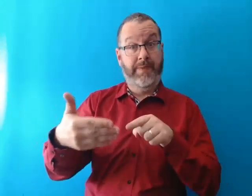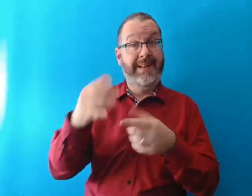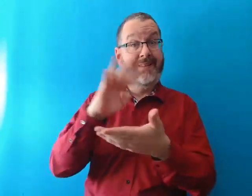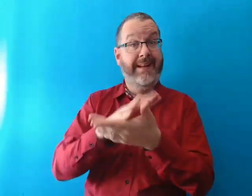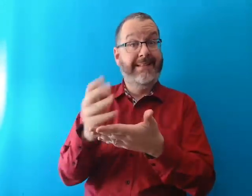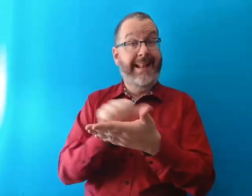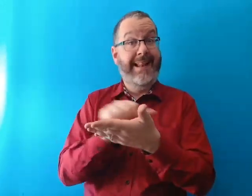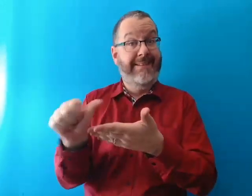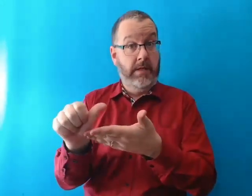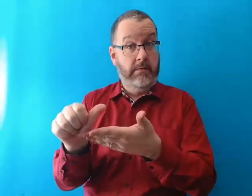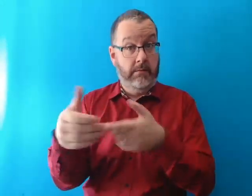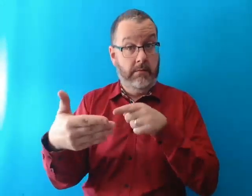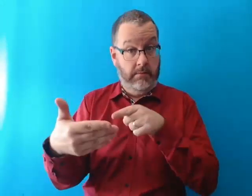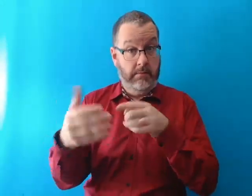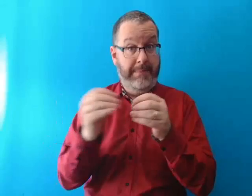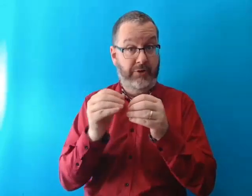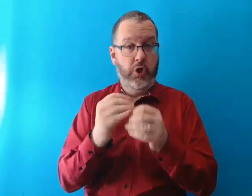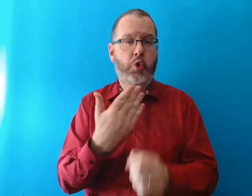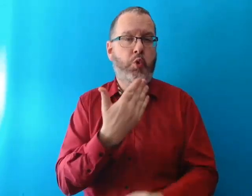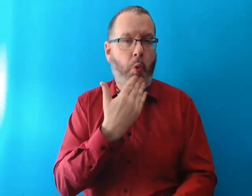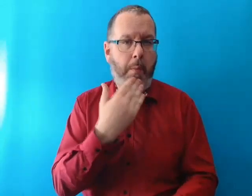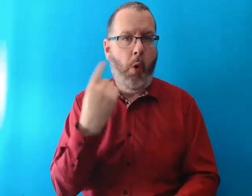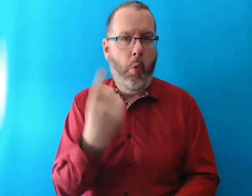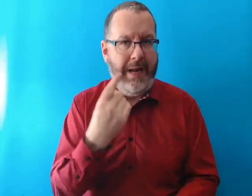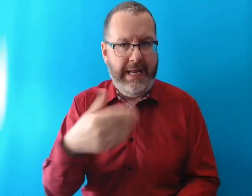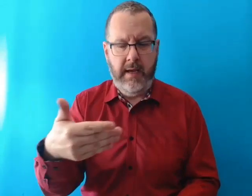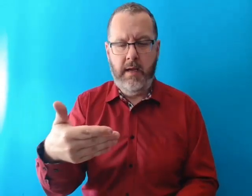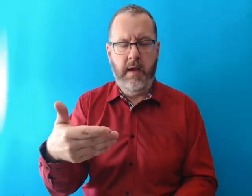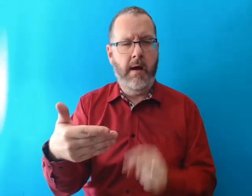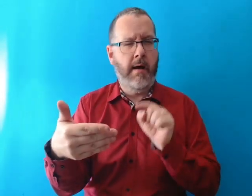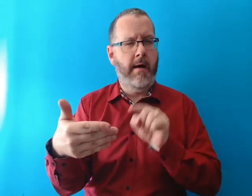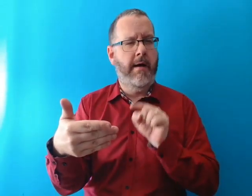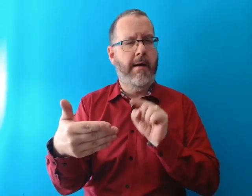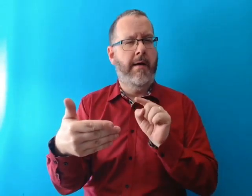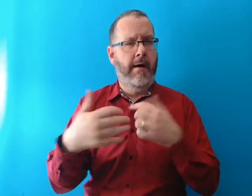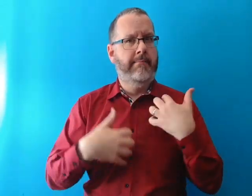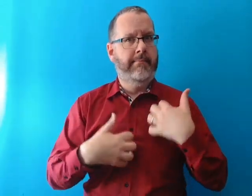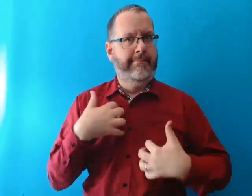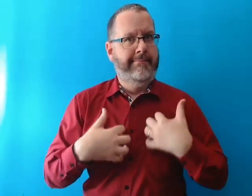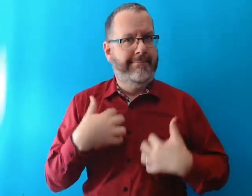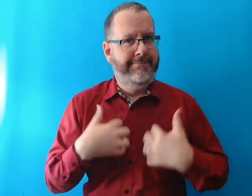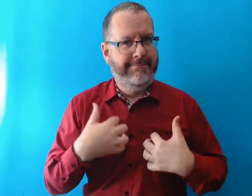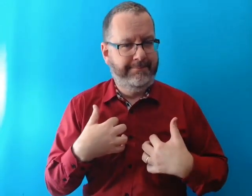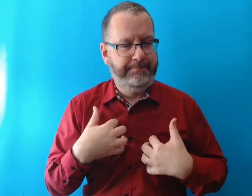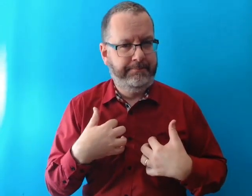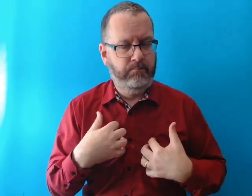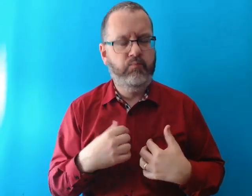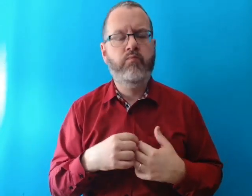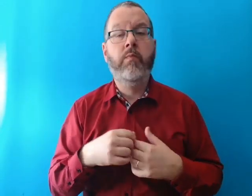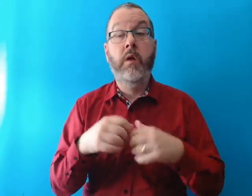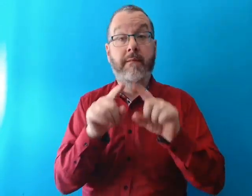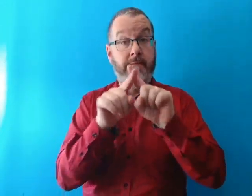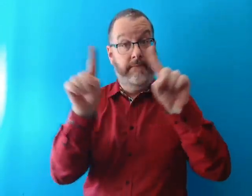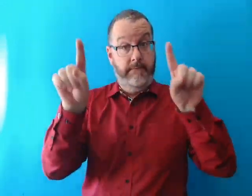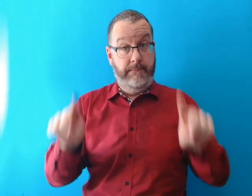The 1911 form mentioning that he was ‘dumb only’ is even more interesting.